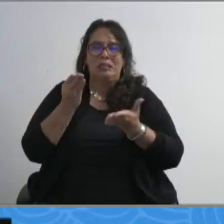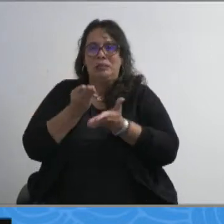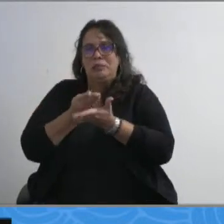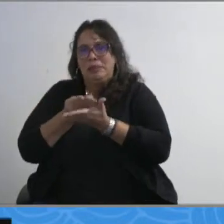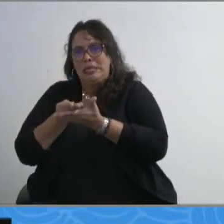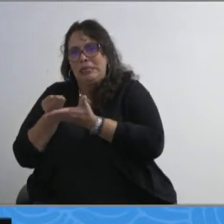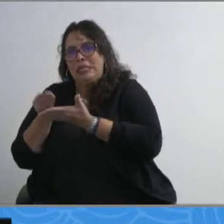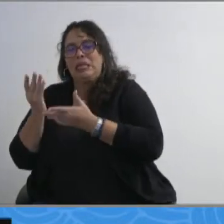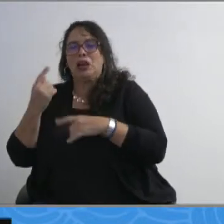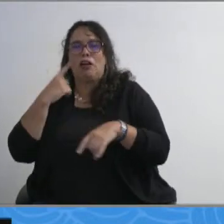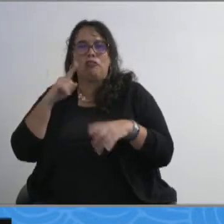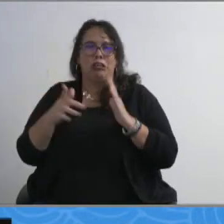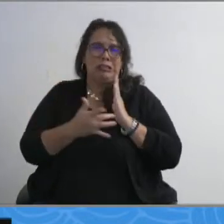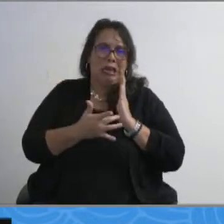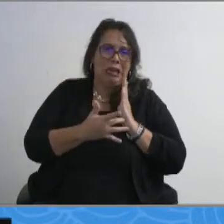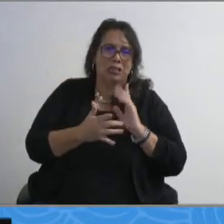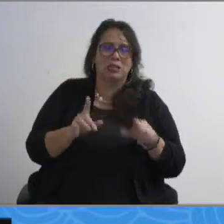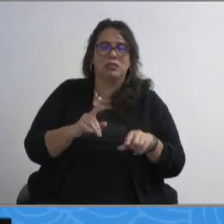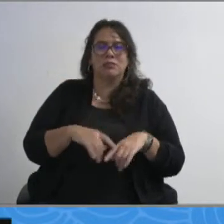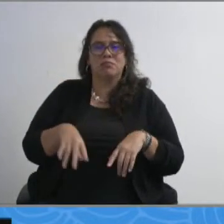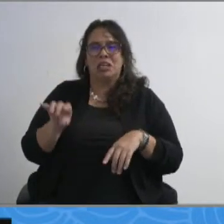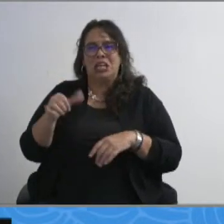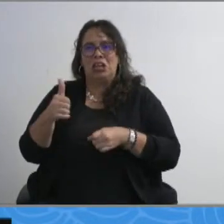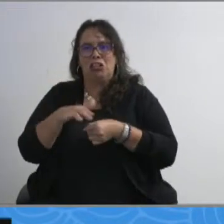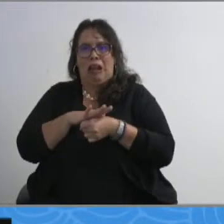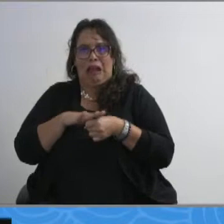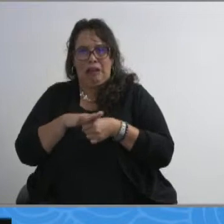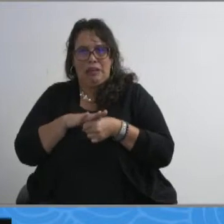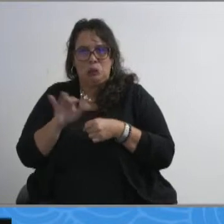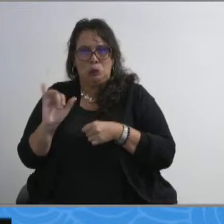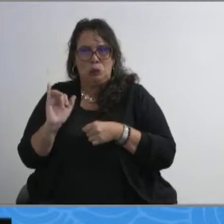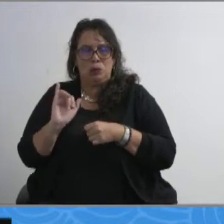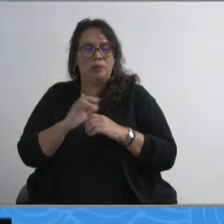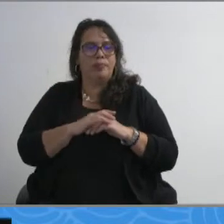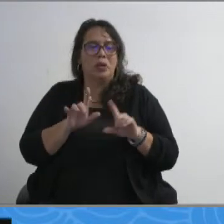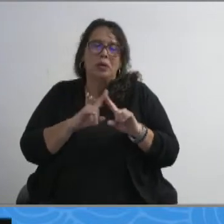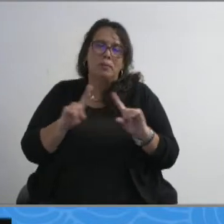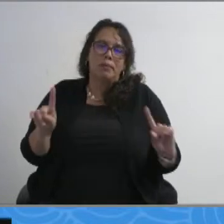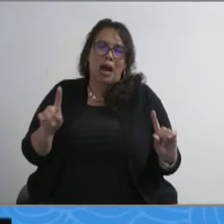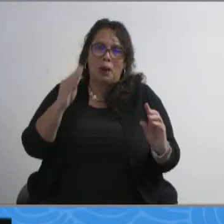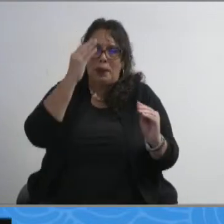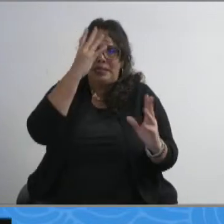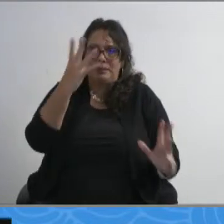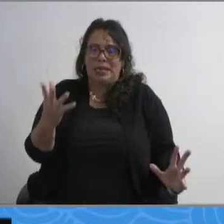in this case for technology, but also for the other areas. But I wanted to share with you for Title IV.